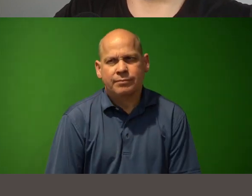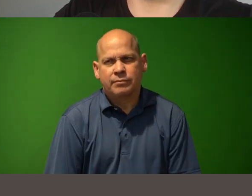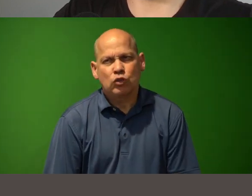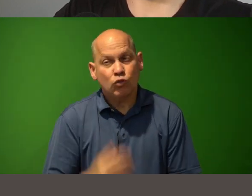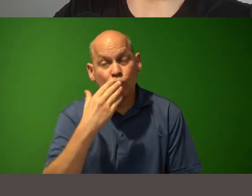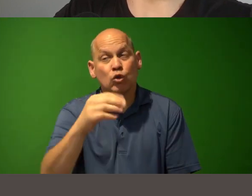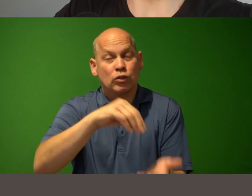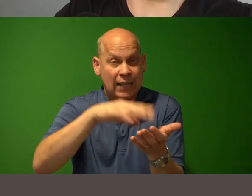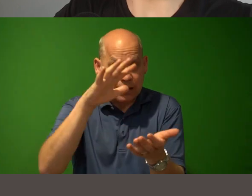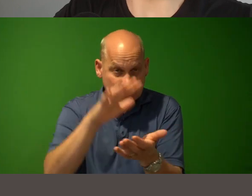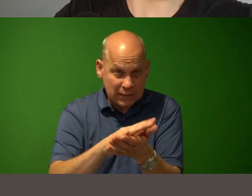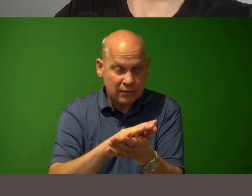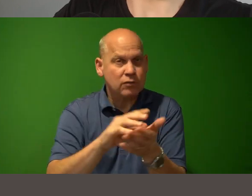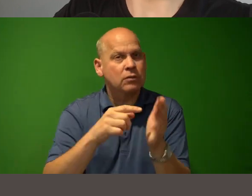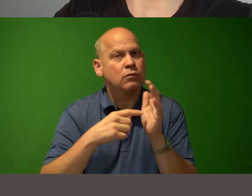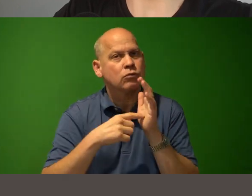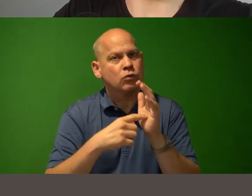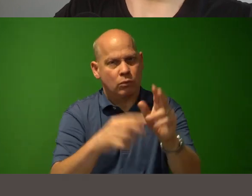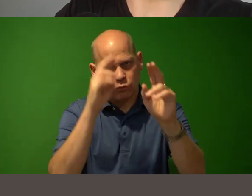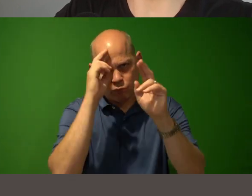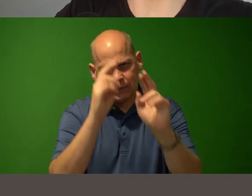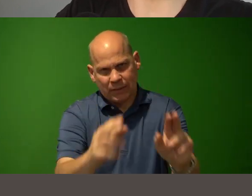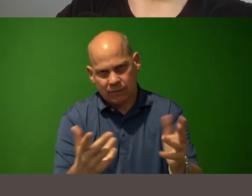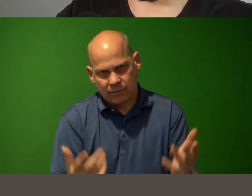And good documentation shows respect.